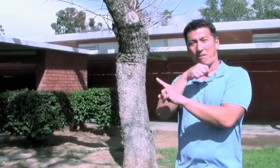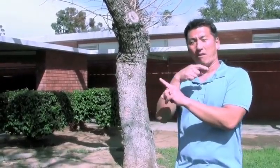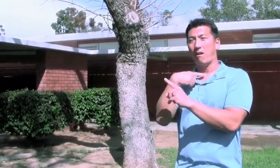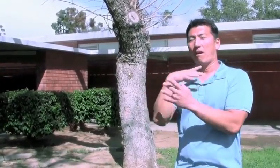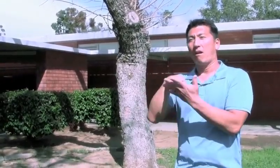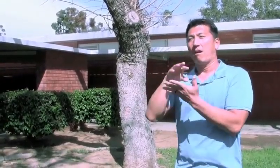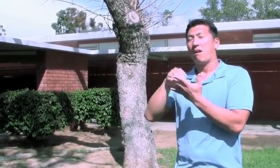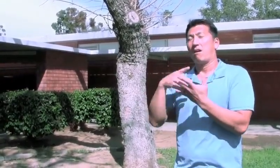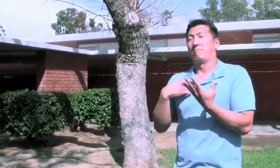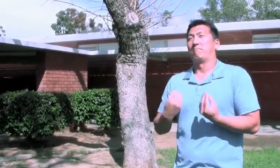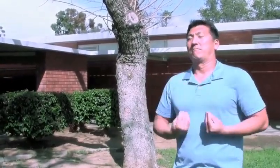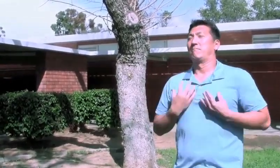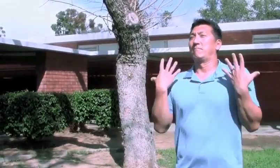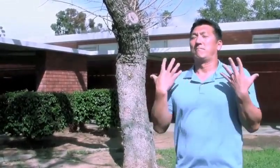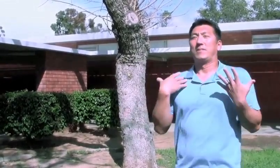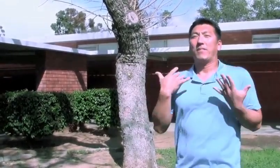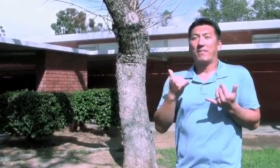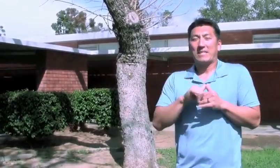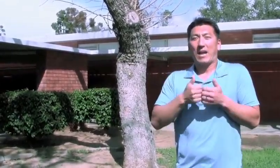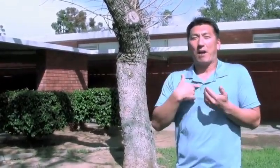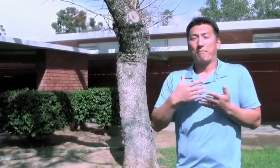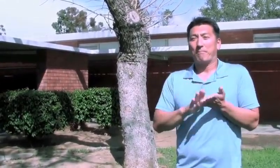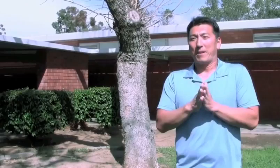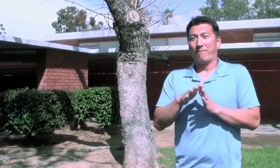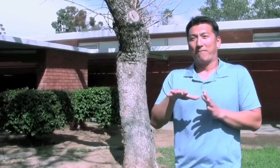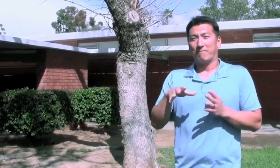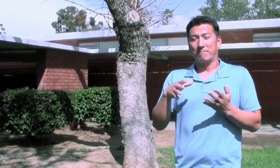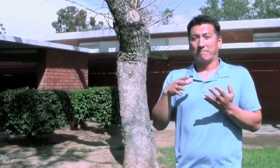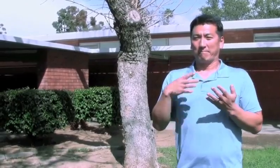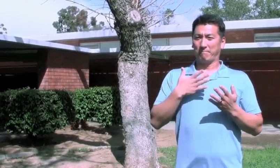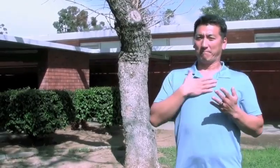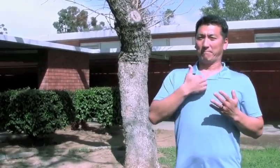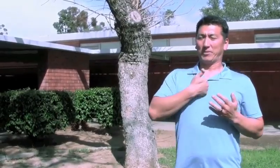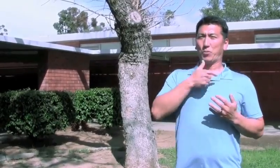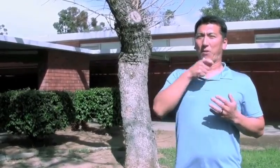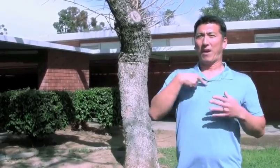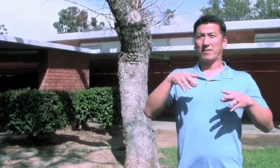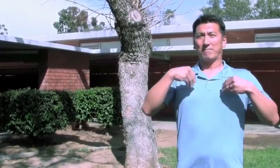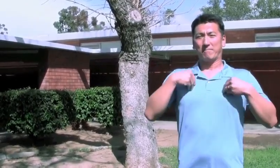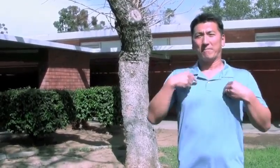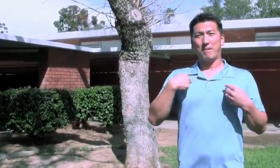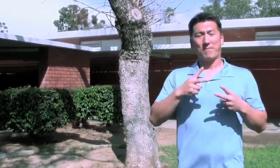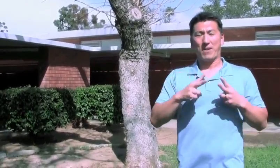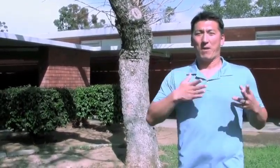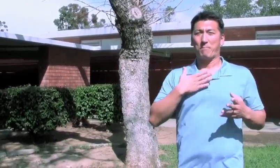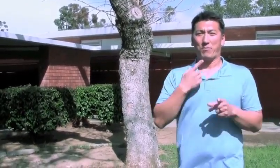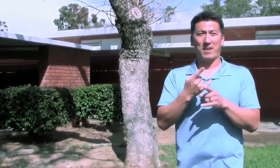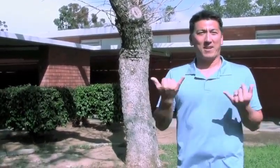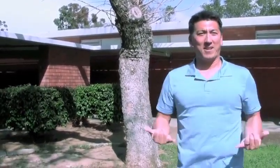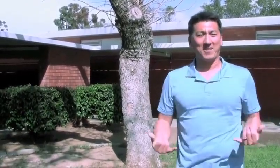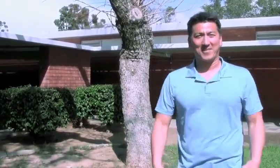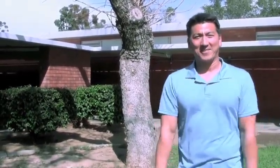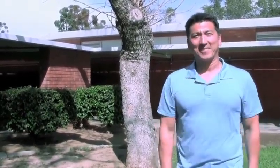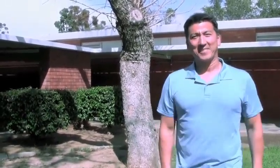Those experiences were both inspiring and have helped me come to this place where I am very happy with who I am.